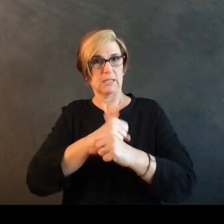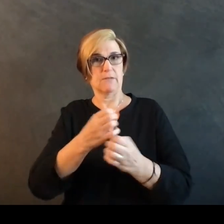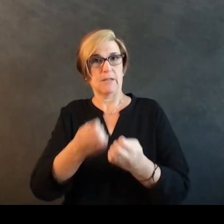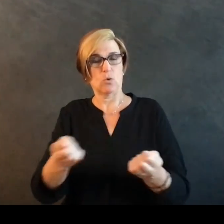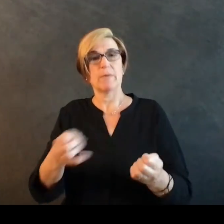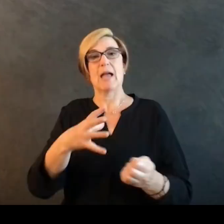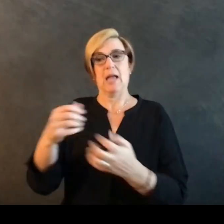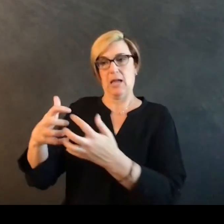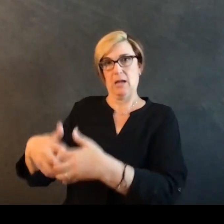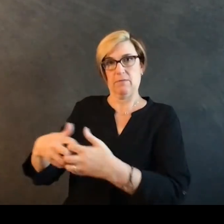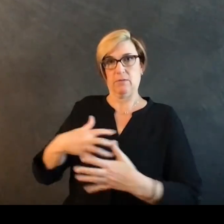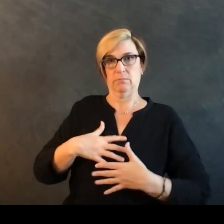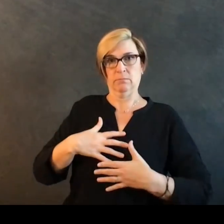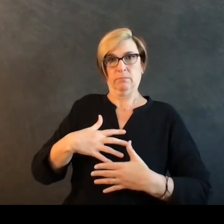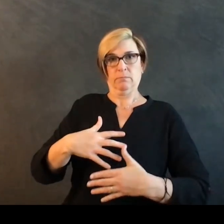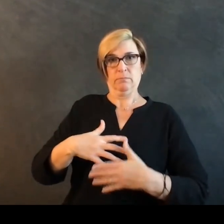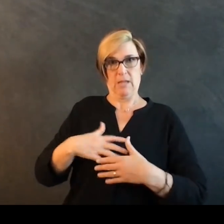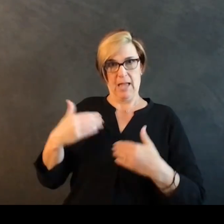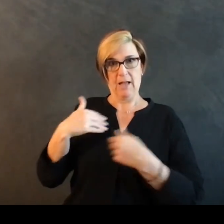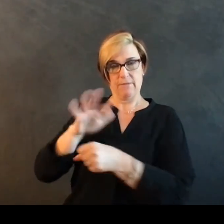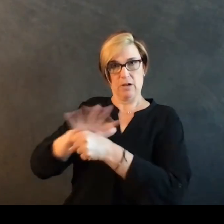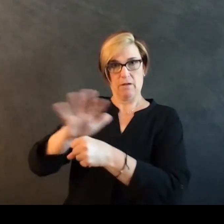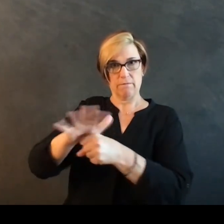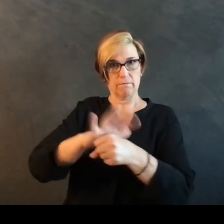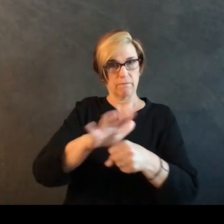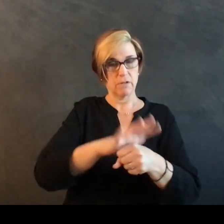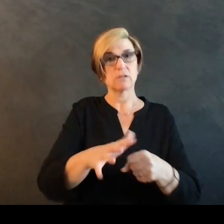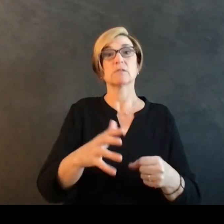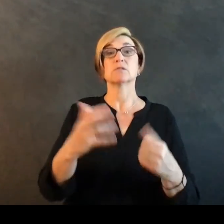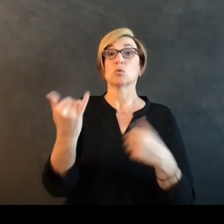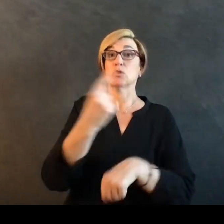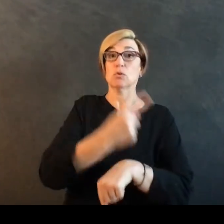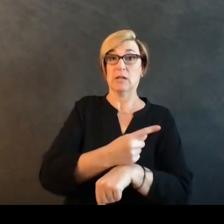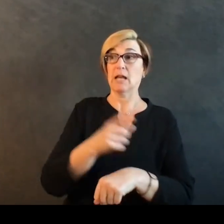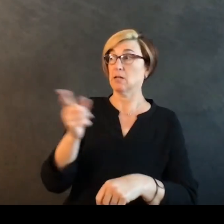you're going to hear from the people that are literally working working each